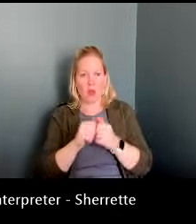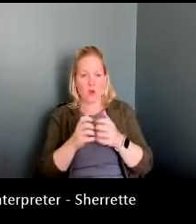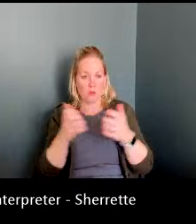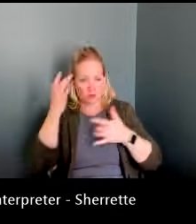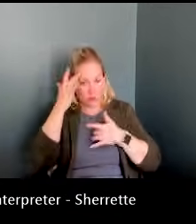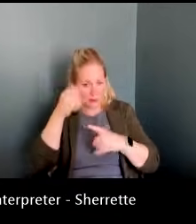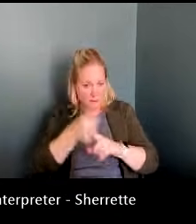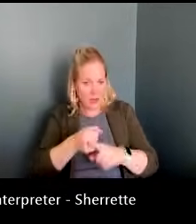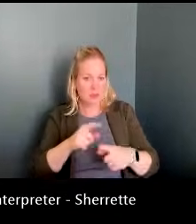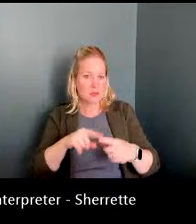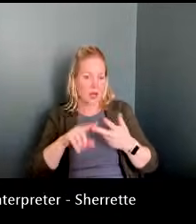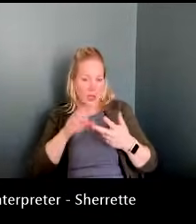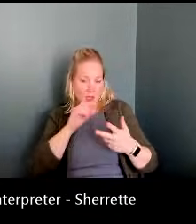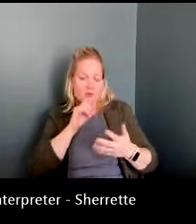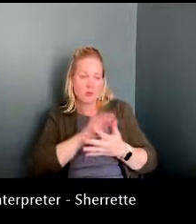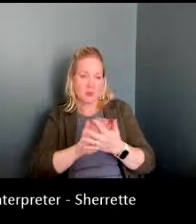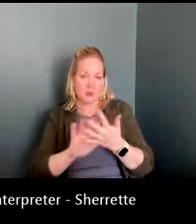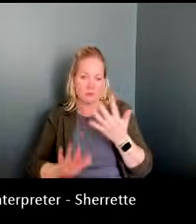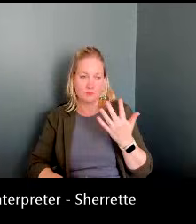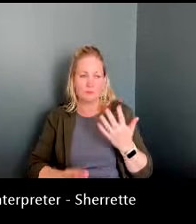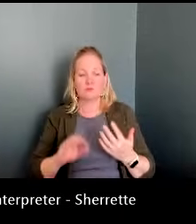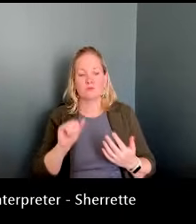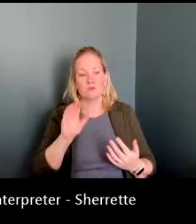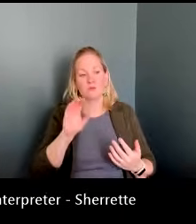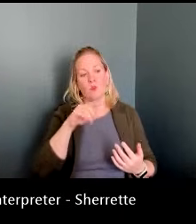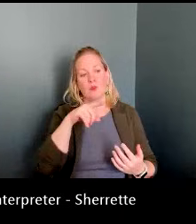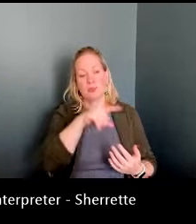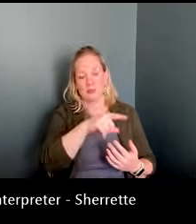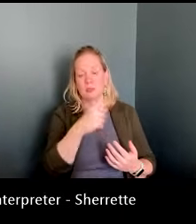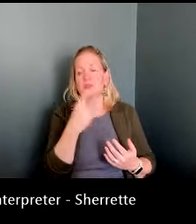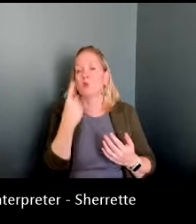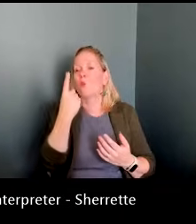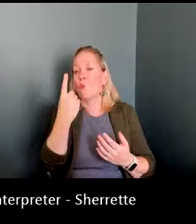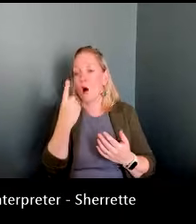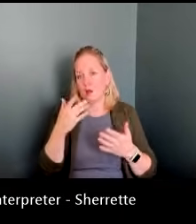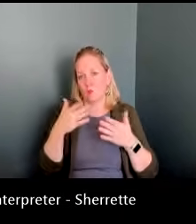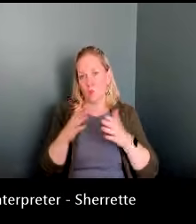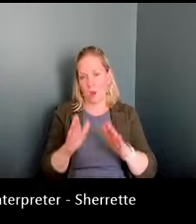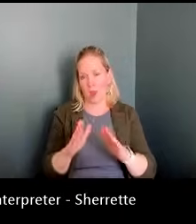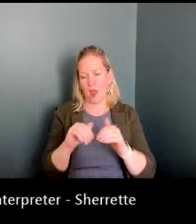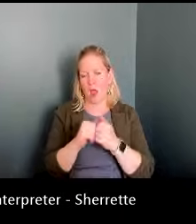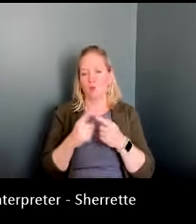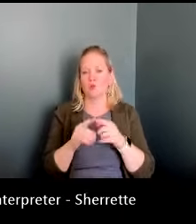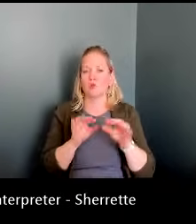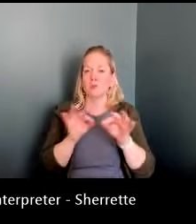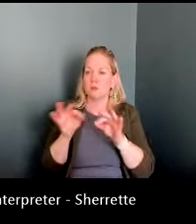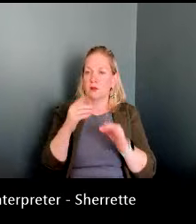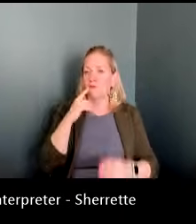So, this is just one way of trying to lay out for Antuan and his daughter and